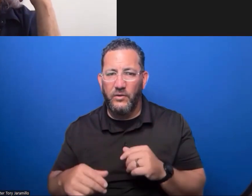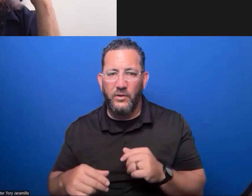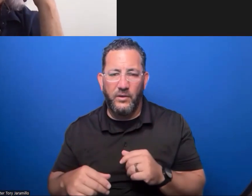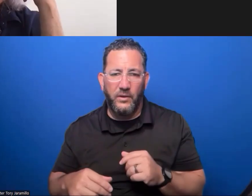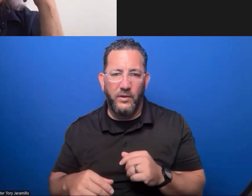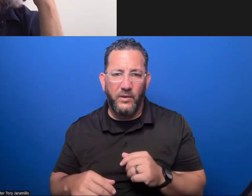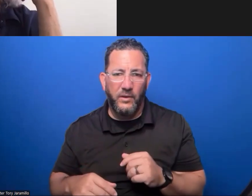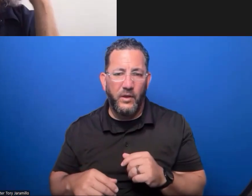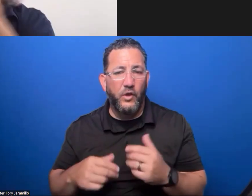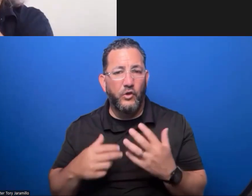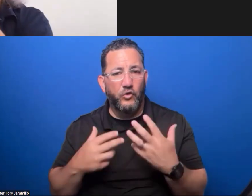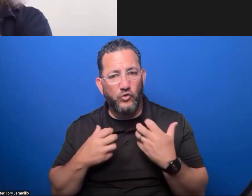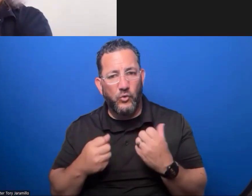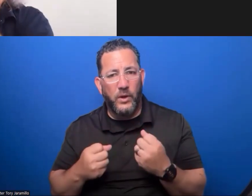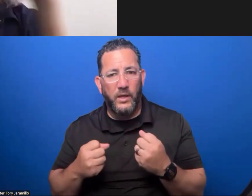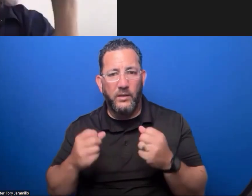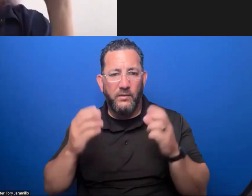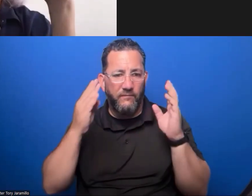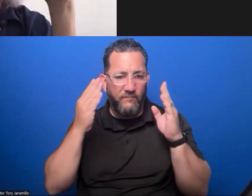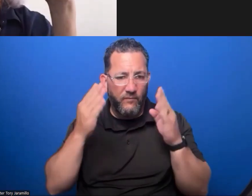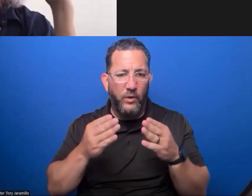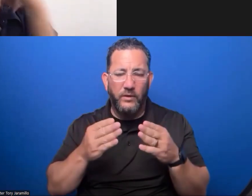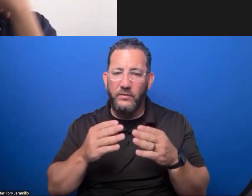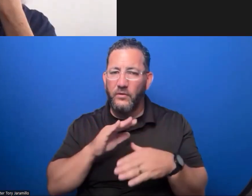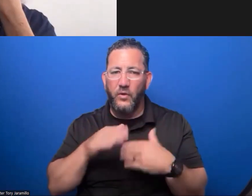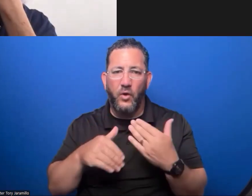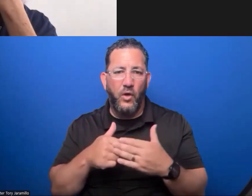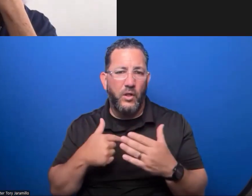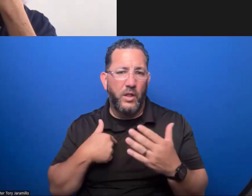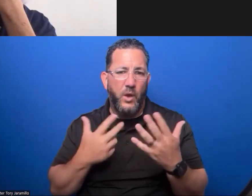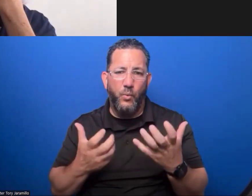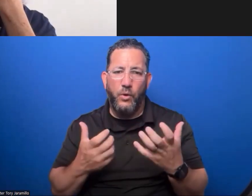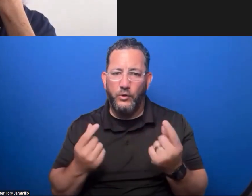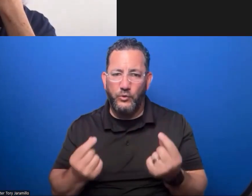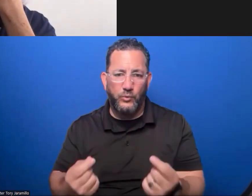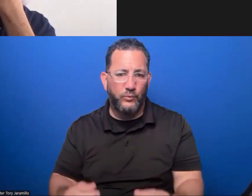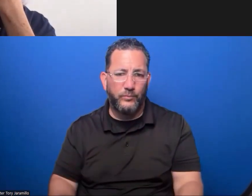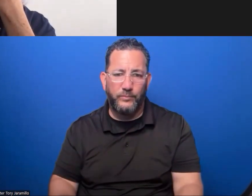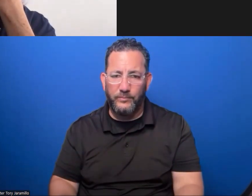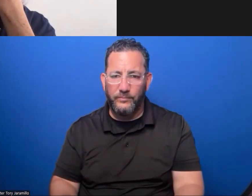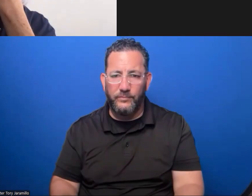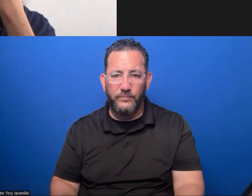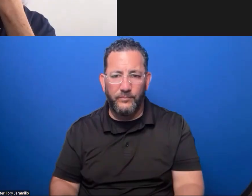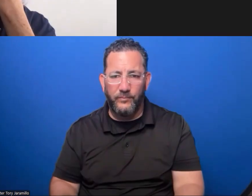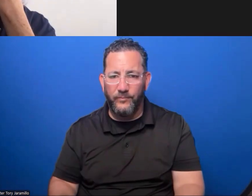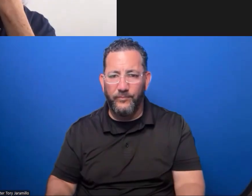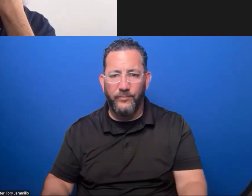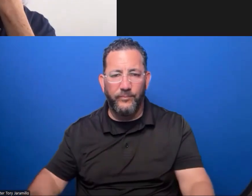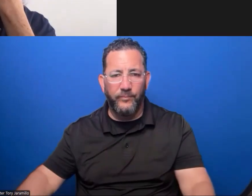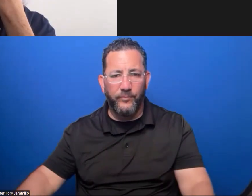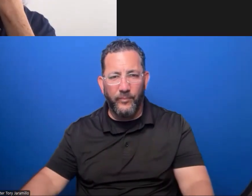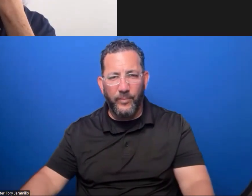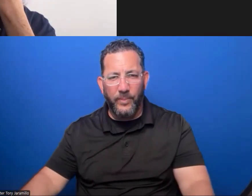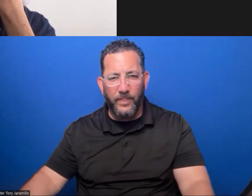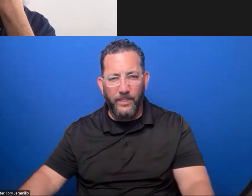focus is all I ever want to do. So, okay.